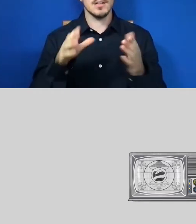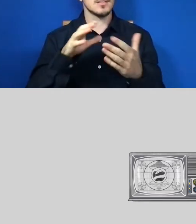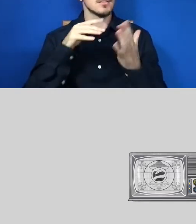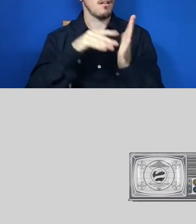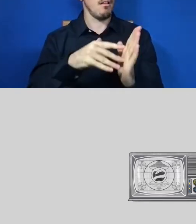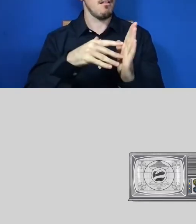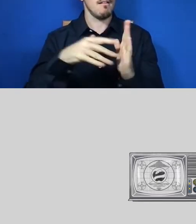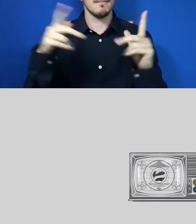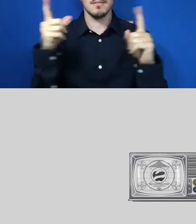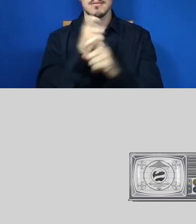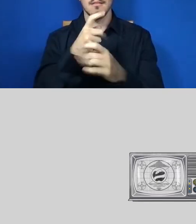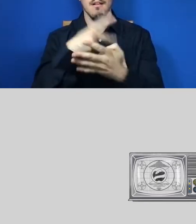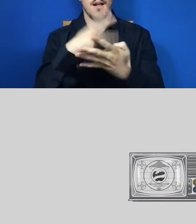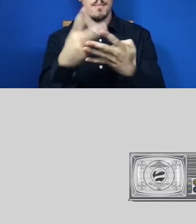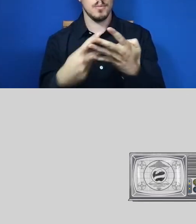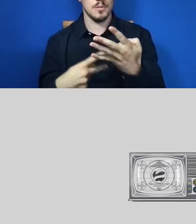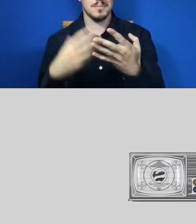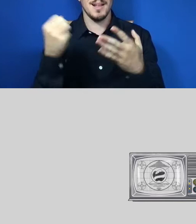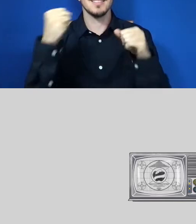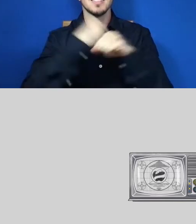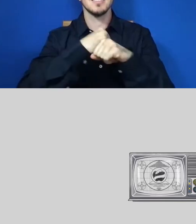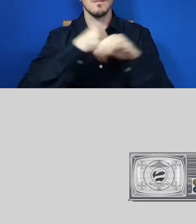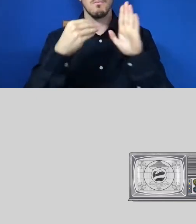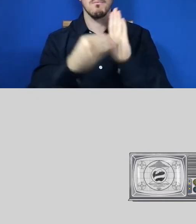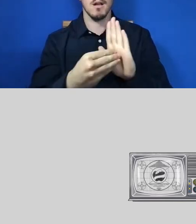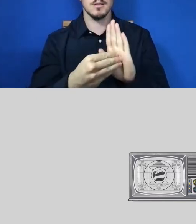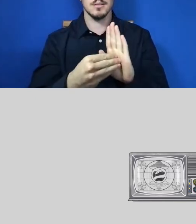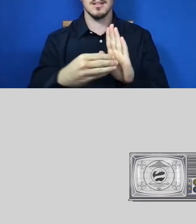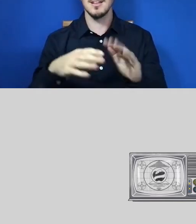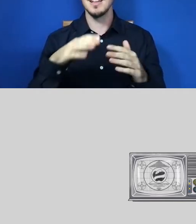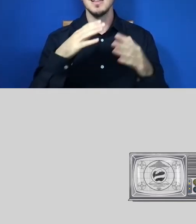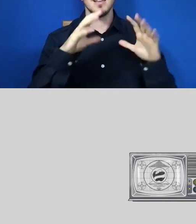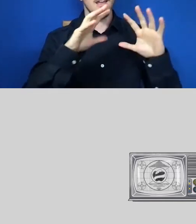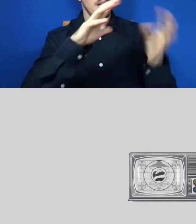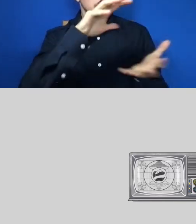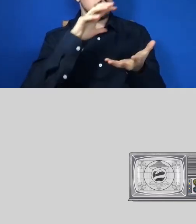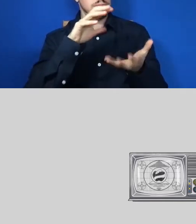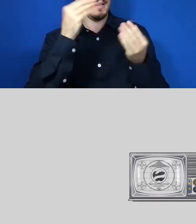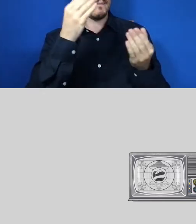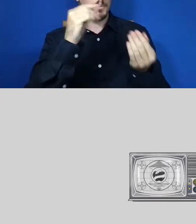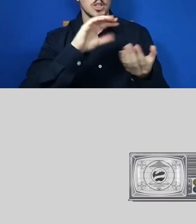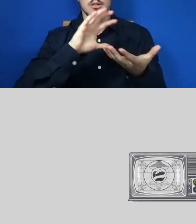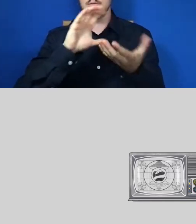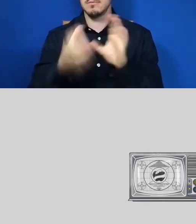of complex algorithms and statistical models. Machine learning turns data into numbers